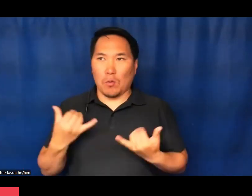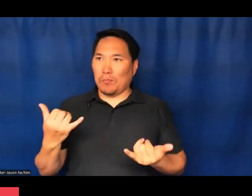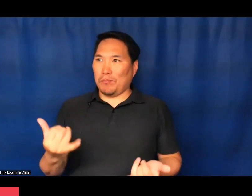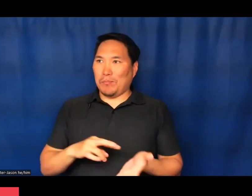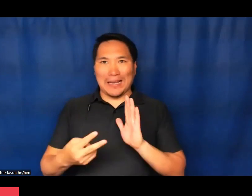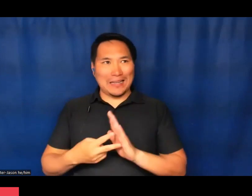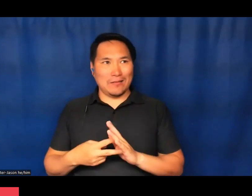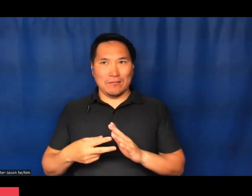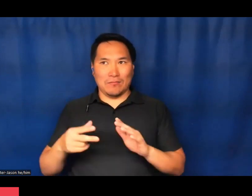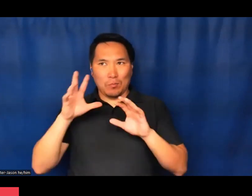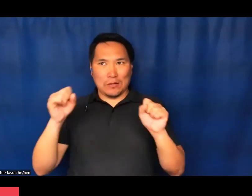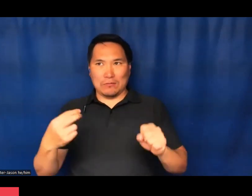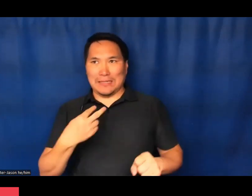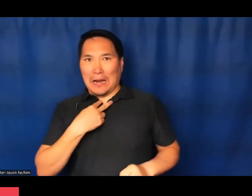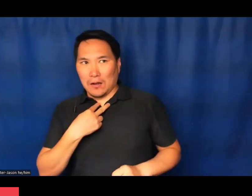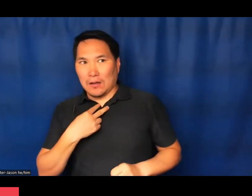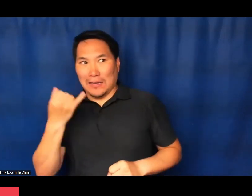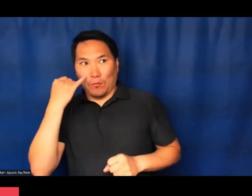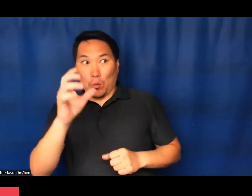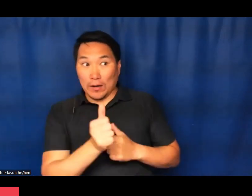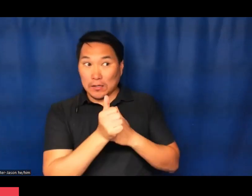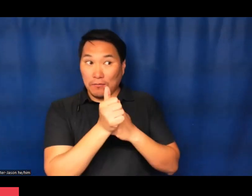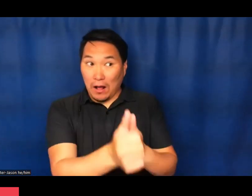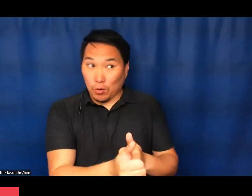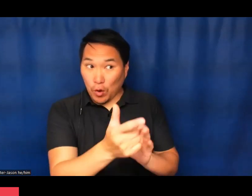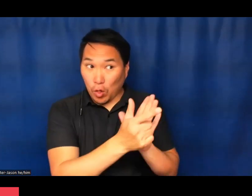In order to apply to the law they need to deport everybody but doesn't nearly have enough